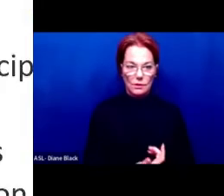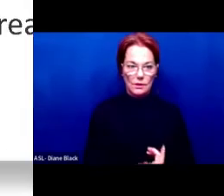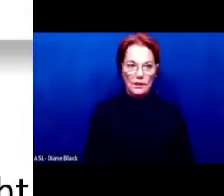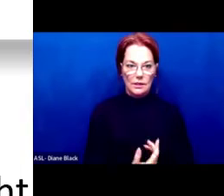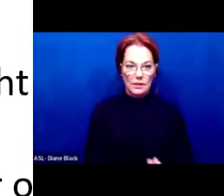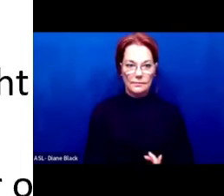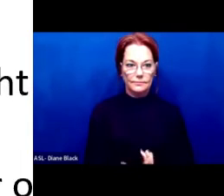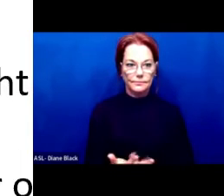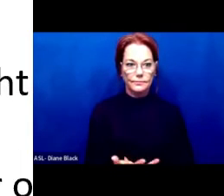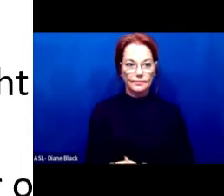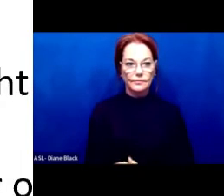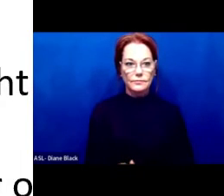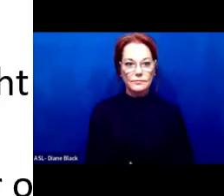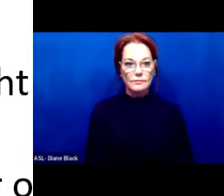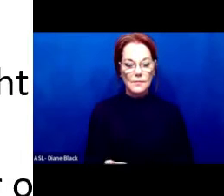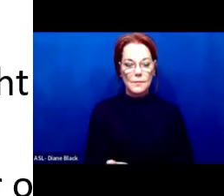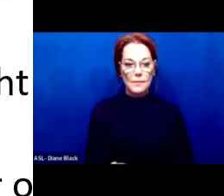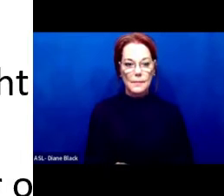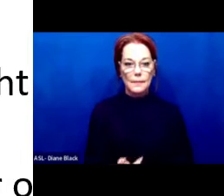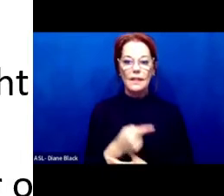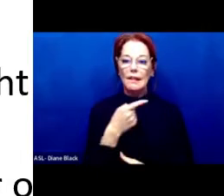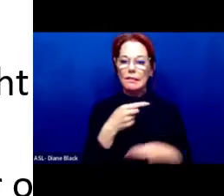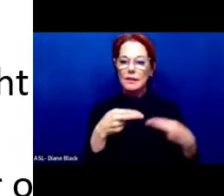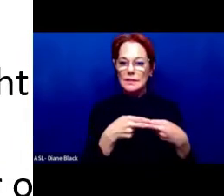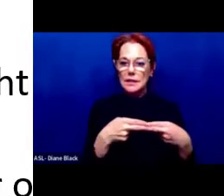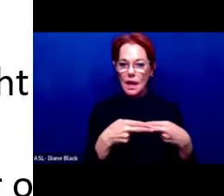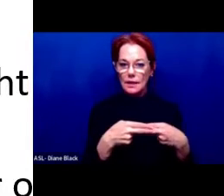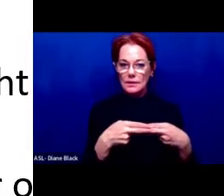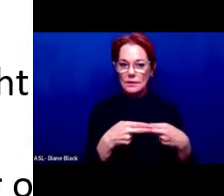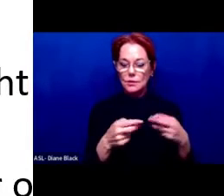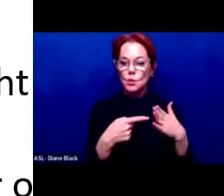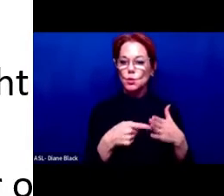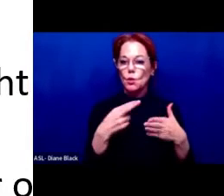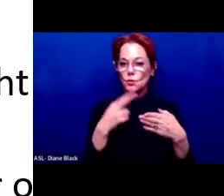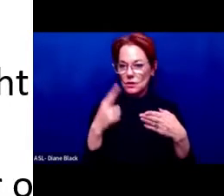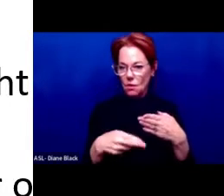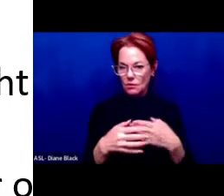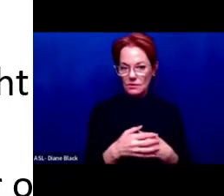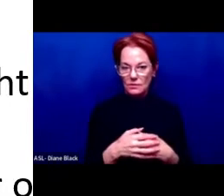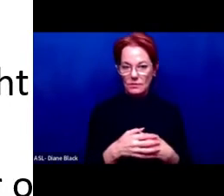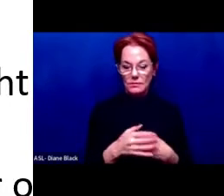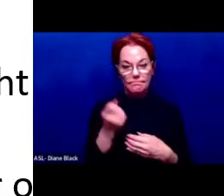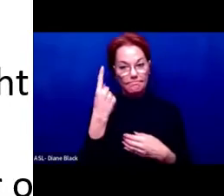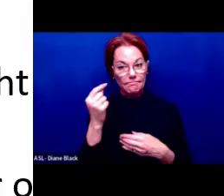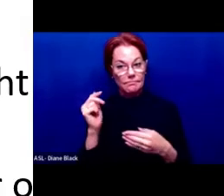And we'll go to this slide. And so this, these are some of the results. So this is a small organization, they had